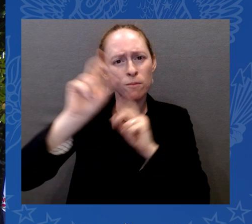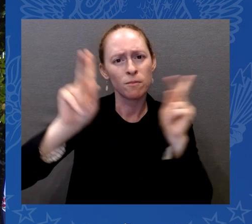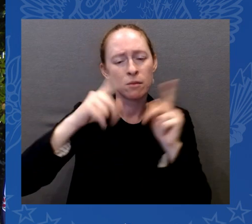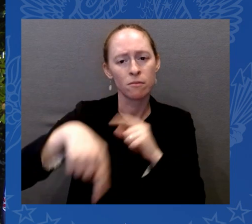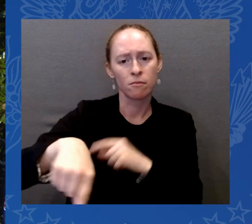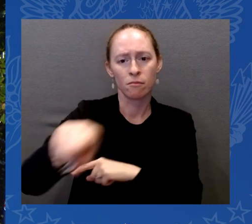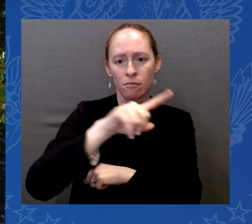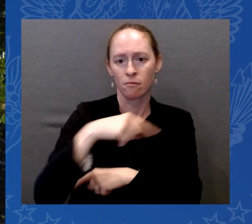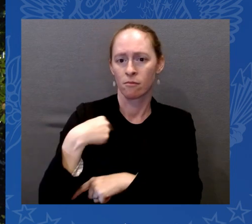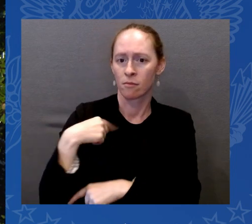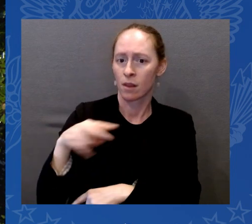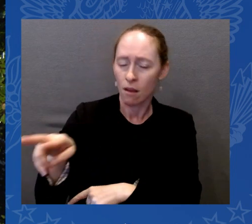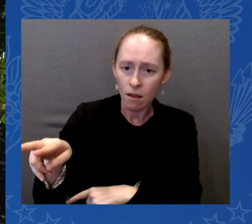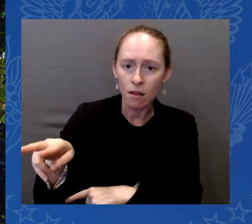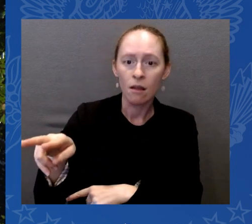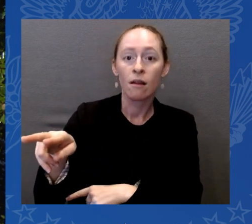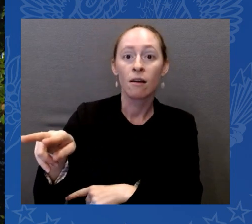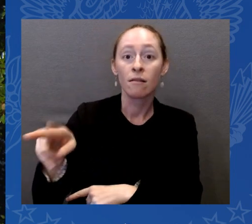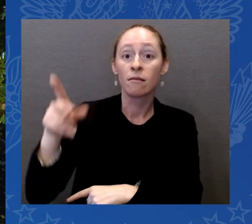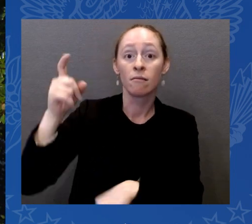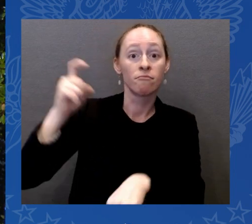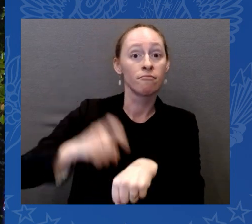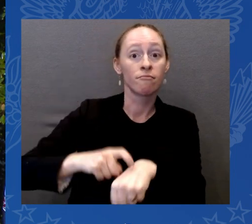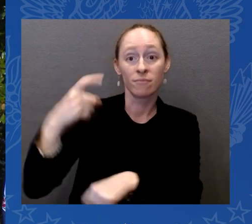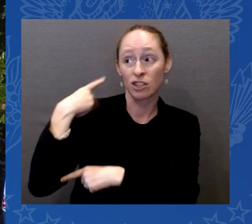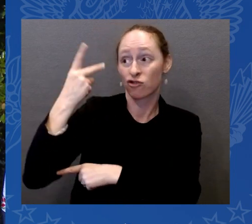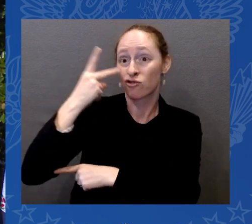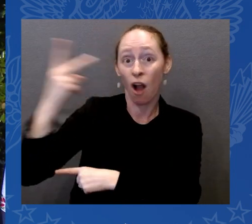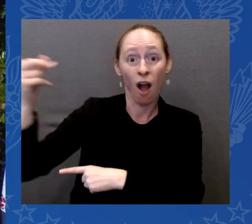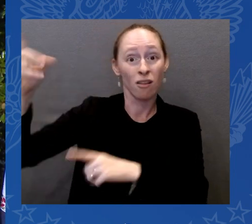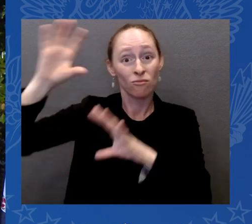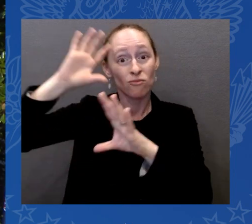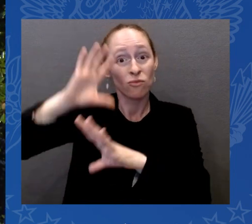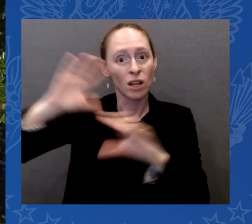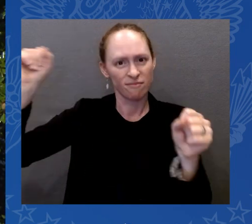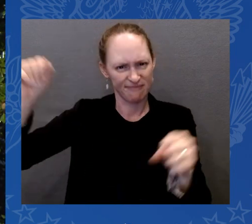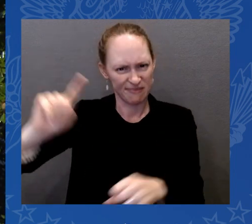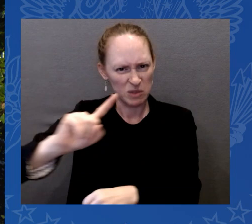Mind you, IBEW was one of his earliest supporters when he decided to run for president.